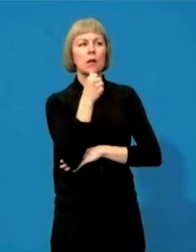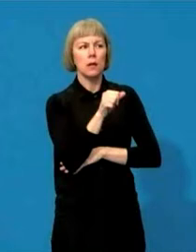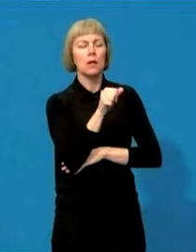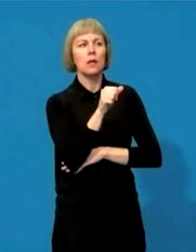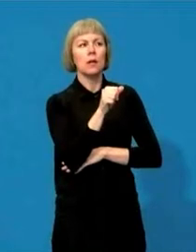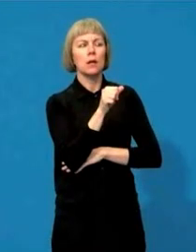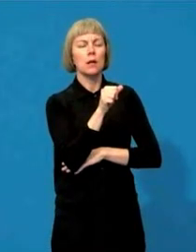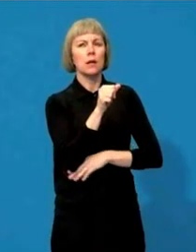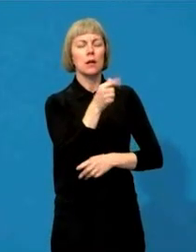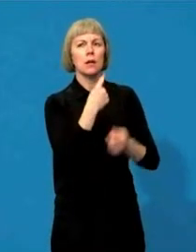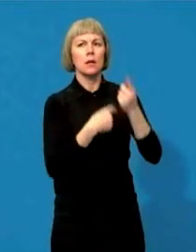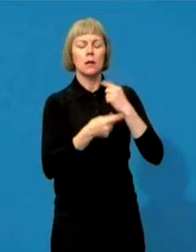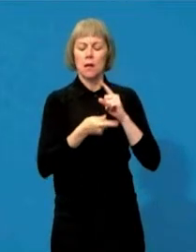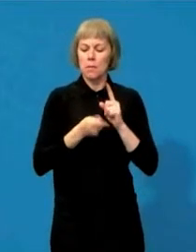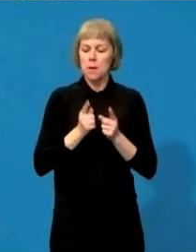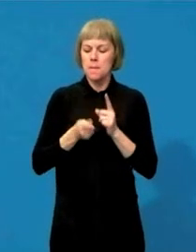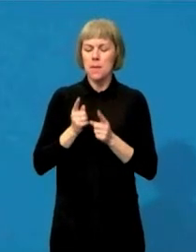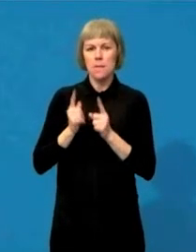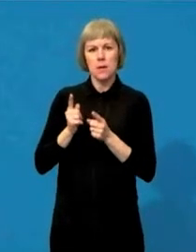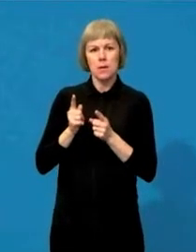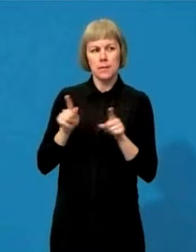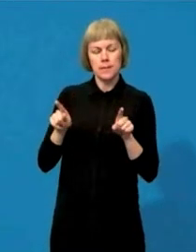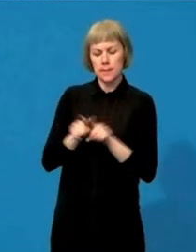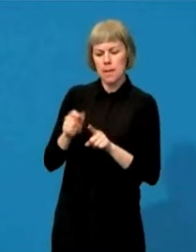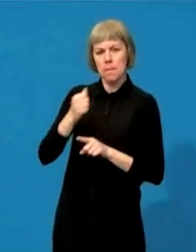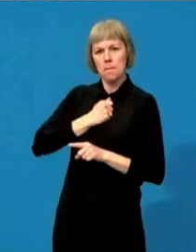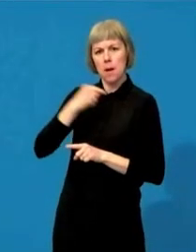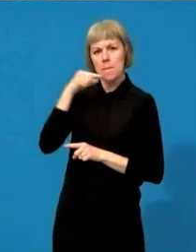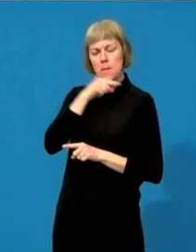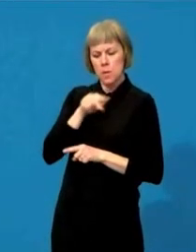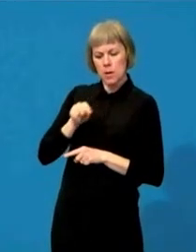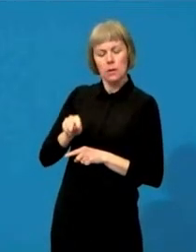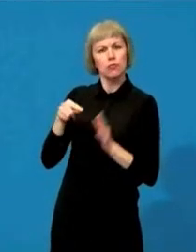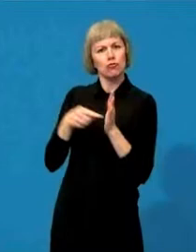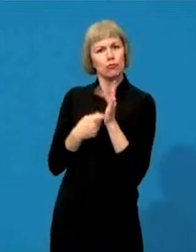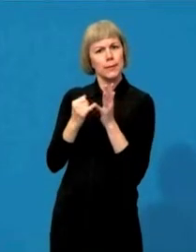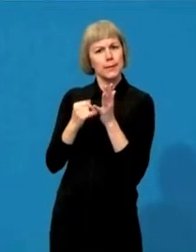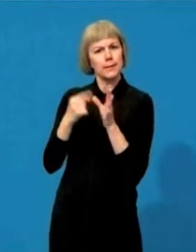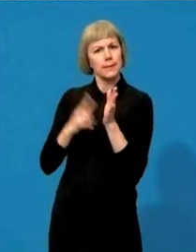"Well, these are the same conditions that I saw in young Tristan and also the young - you